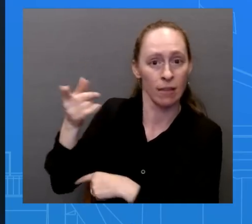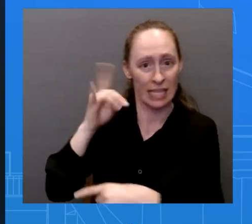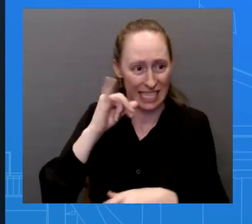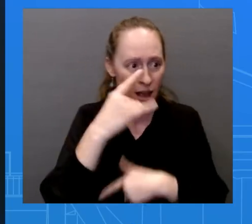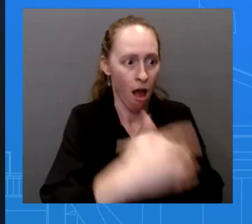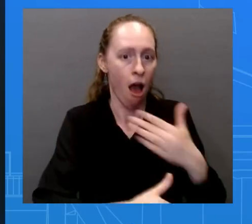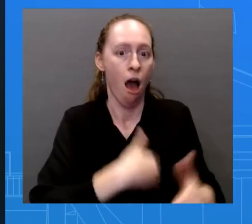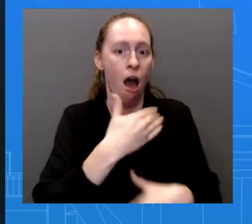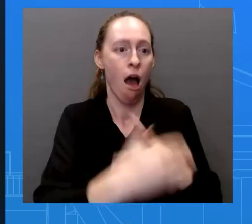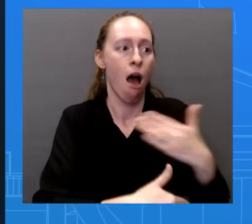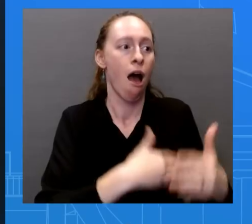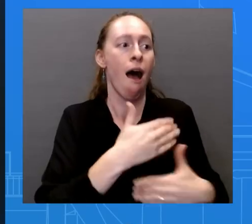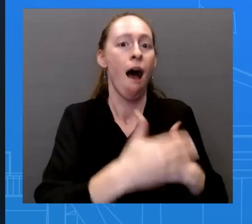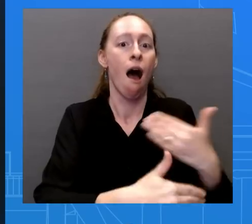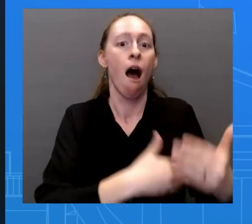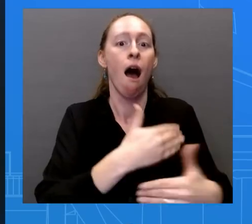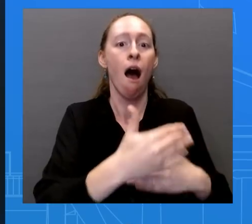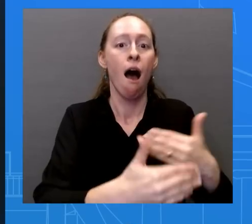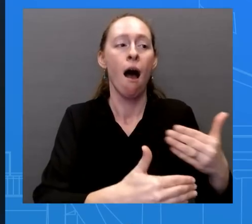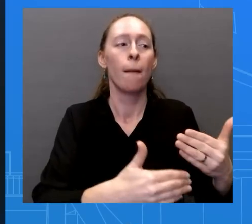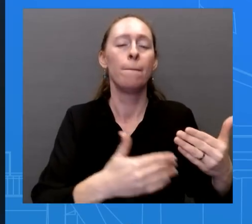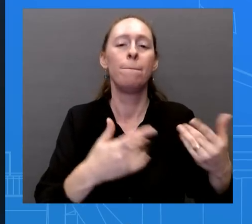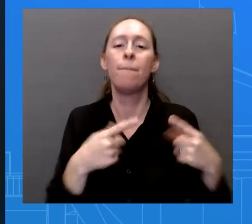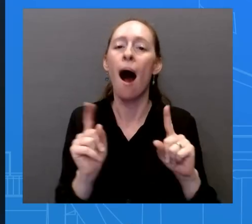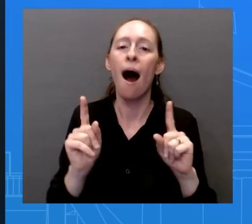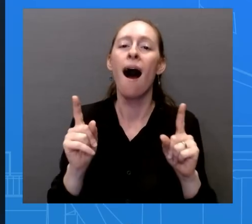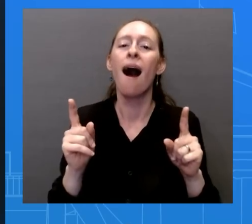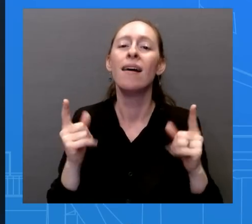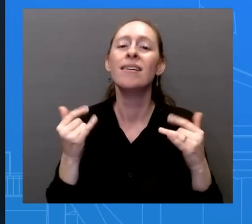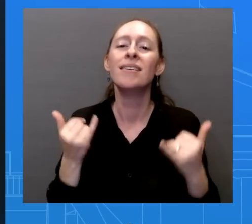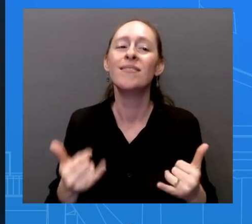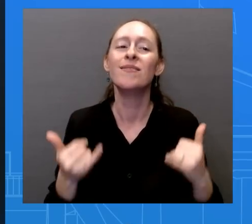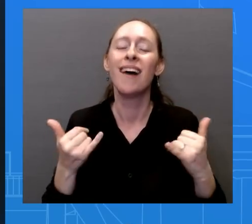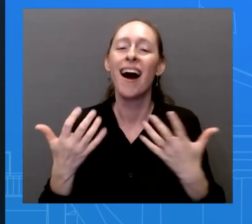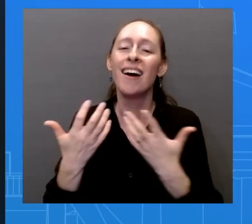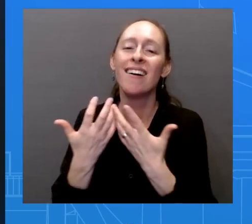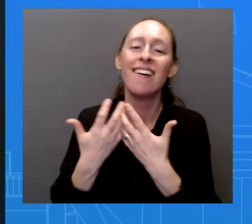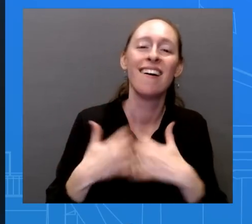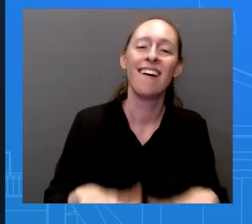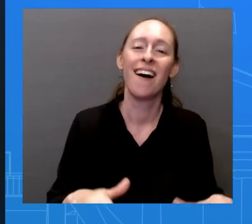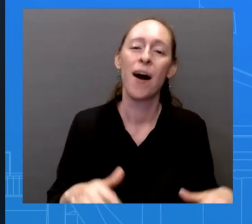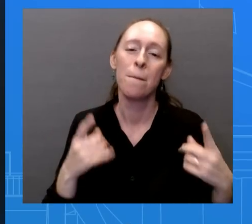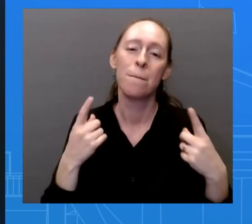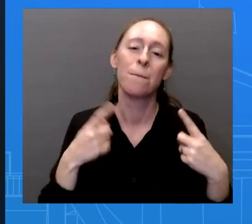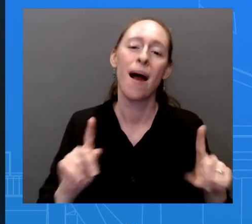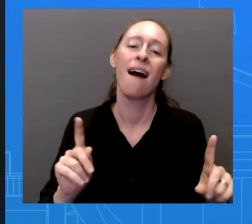The agreement will provide for the development of energy fields for the benefit of both countries,